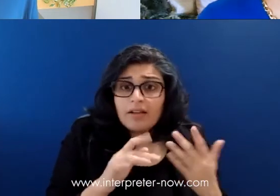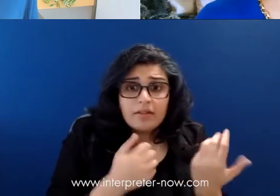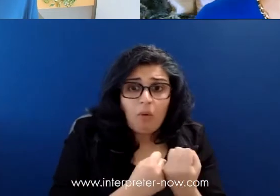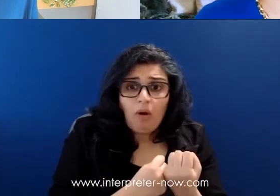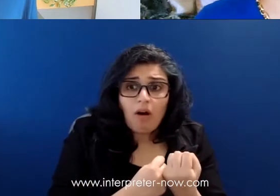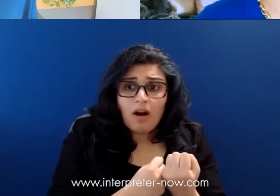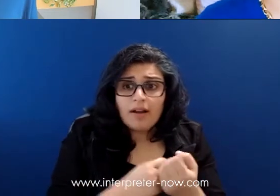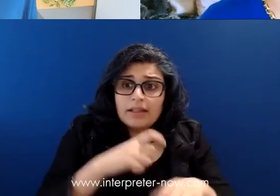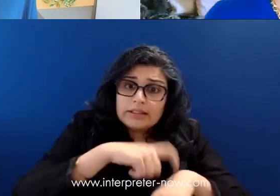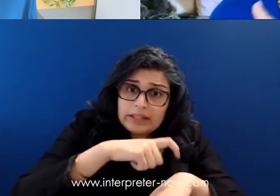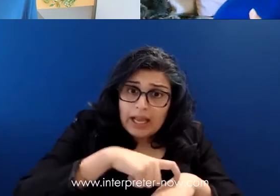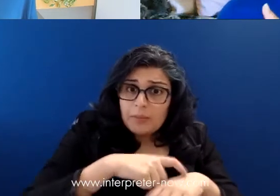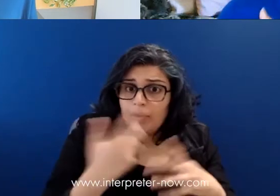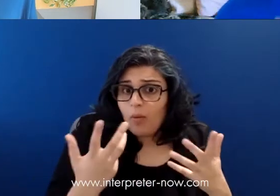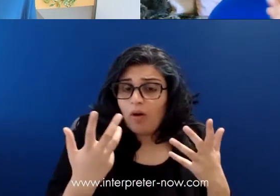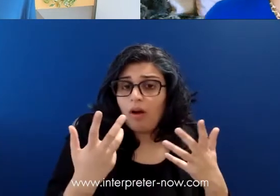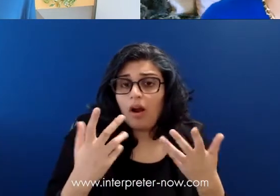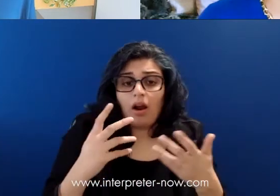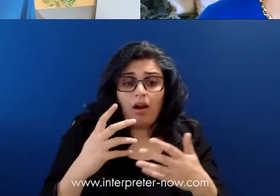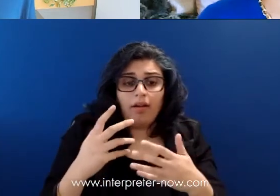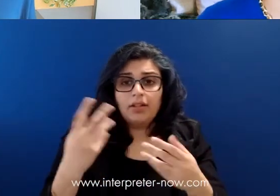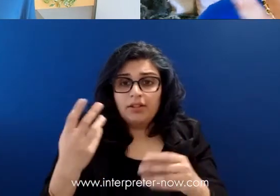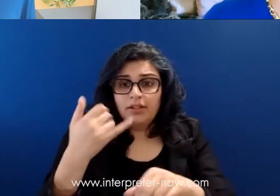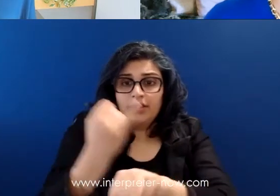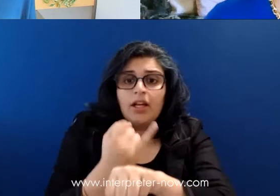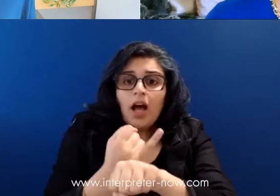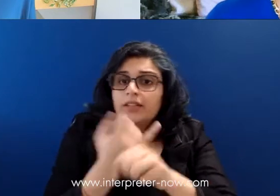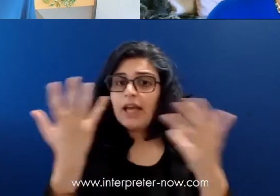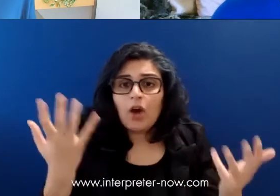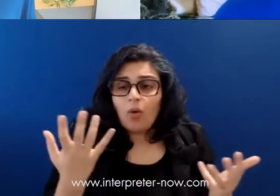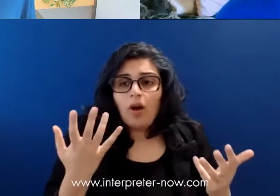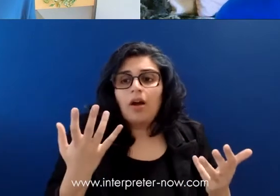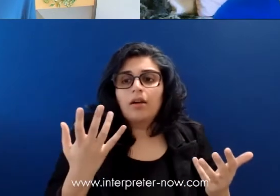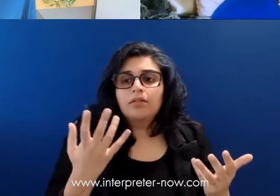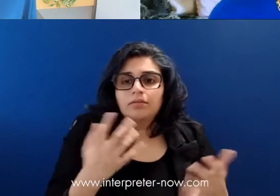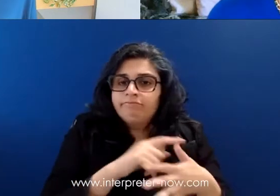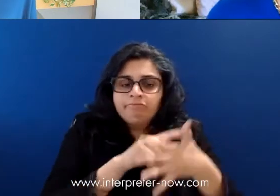What is the timing of it? What's onsite? Do you have a psychologist on site a couple of times a week, or whatever it might be?